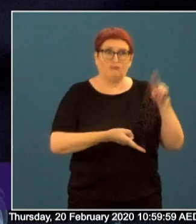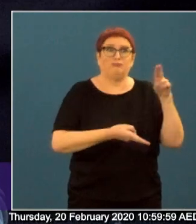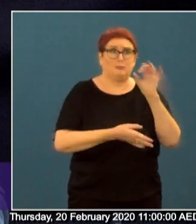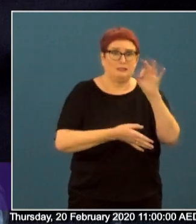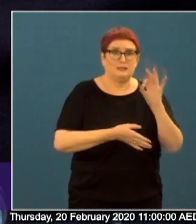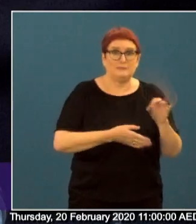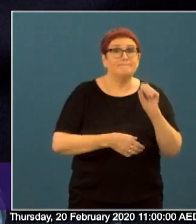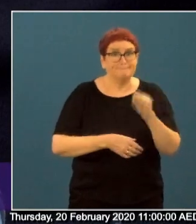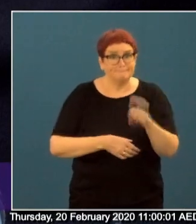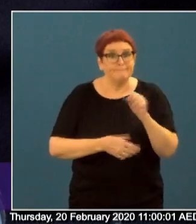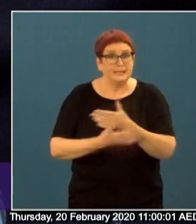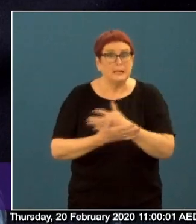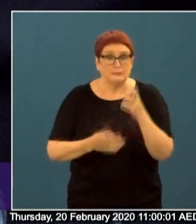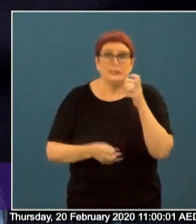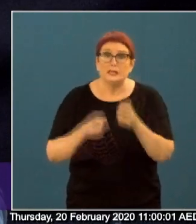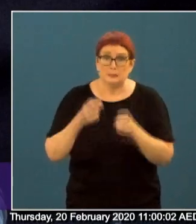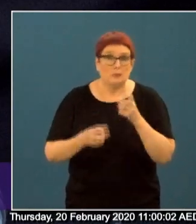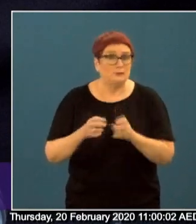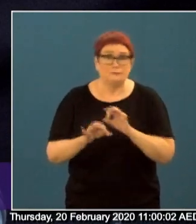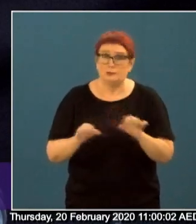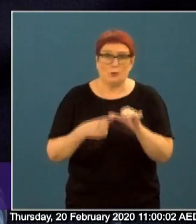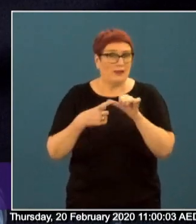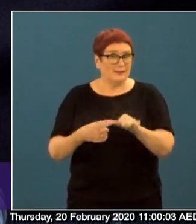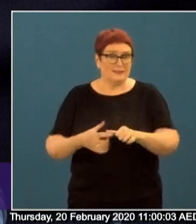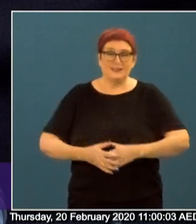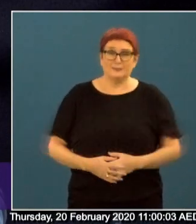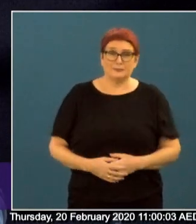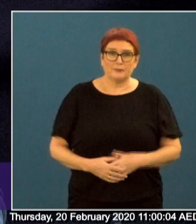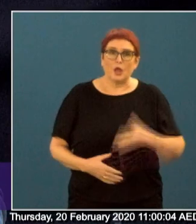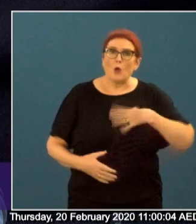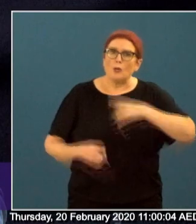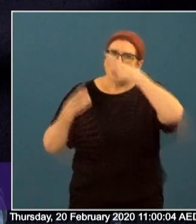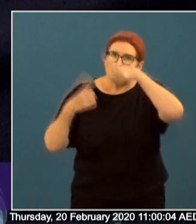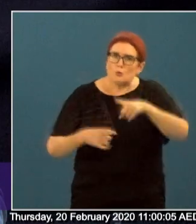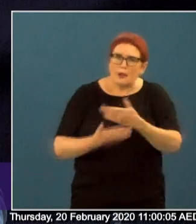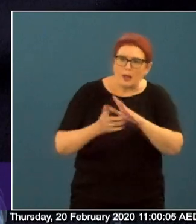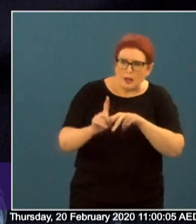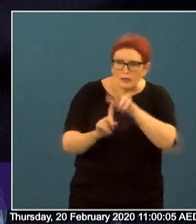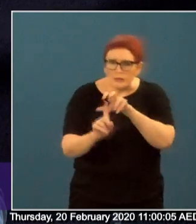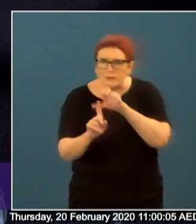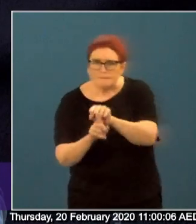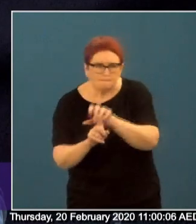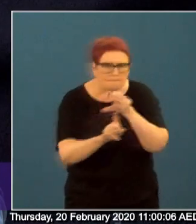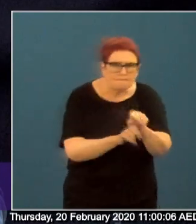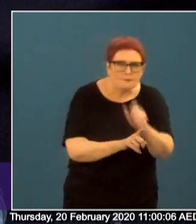that I think hasn't been resolved. We do need some way of identifying people who may require some support,